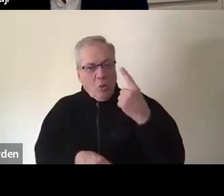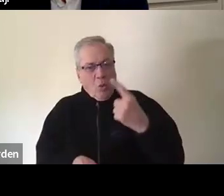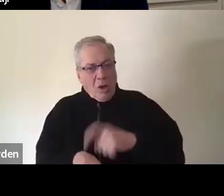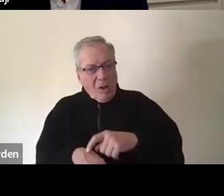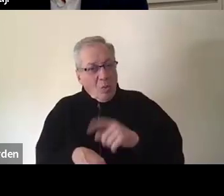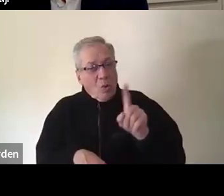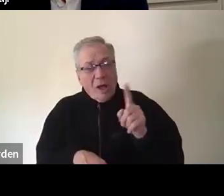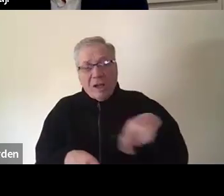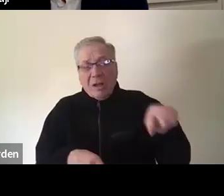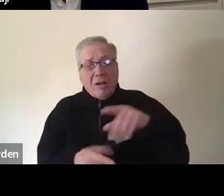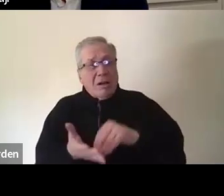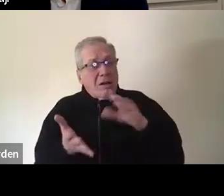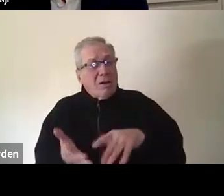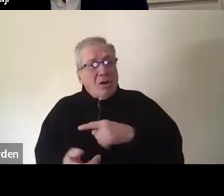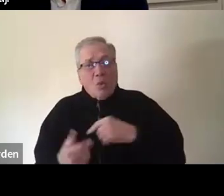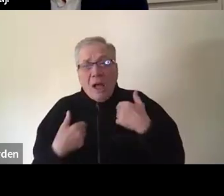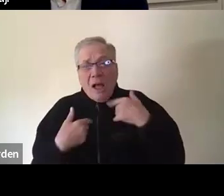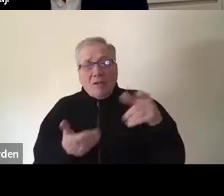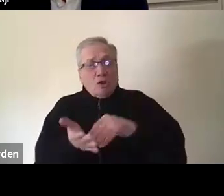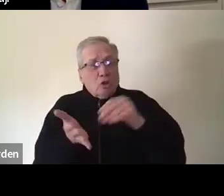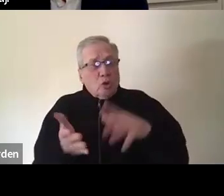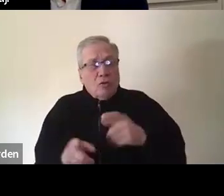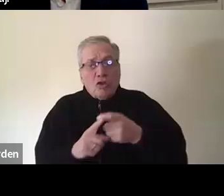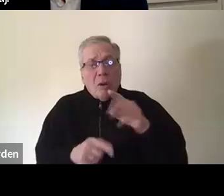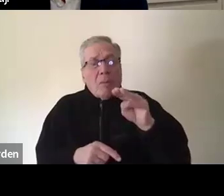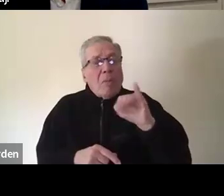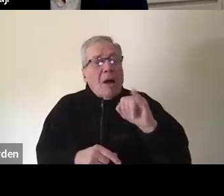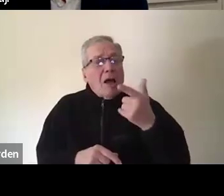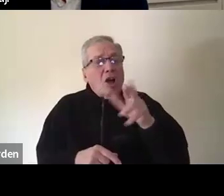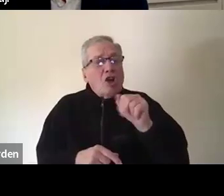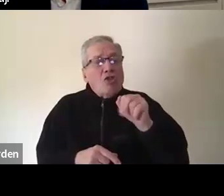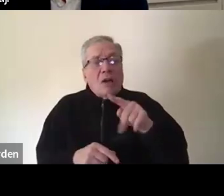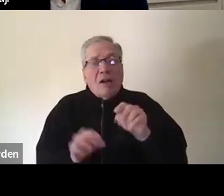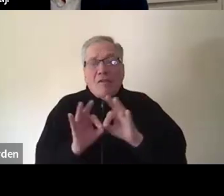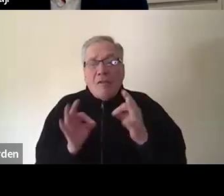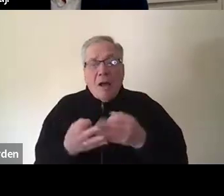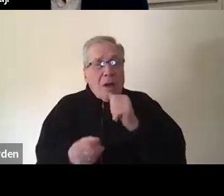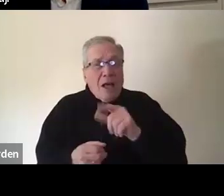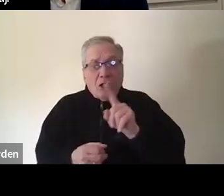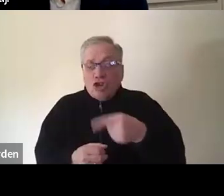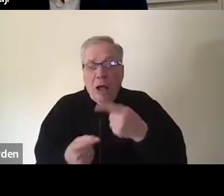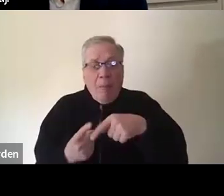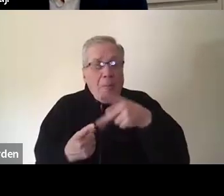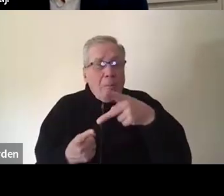We had students from migrant families, not just first generation and not just Pell grant but I